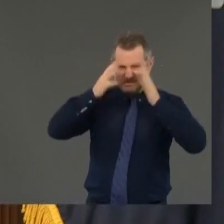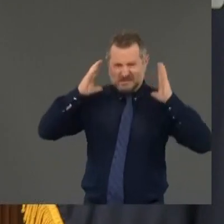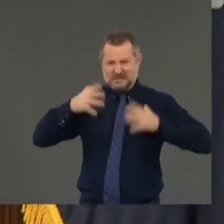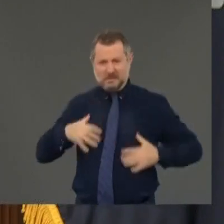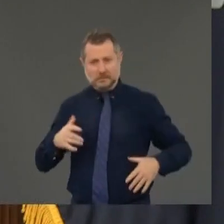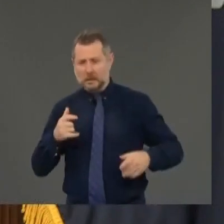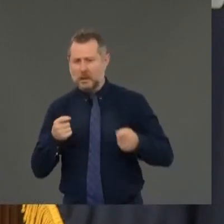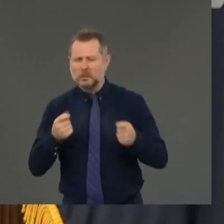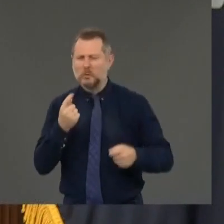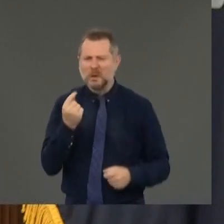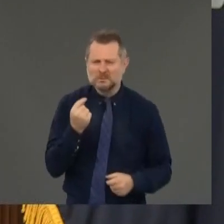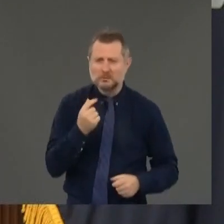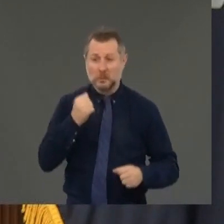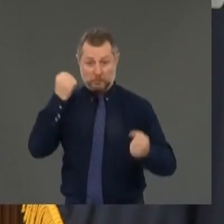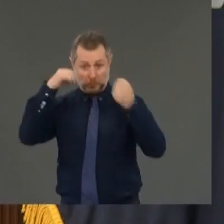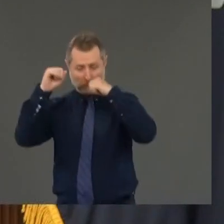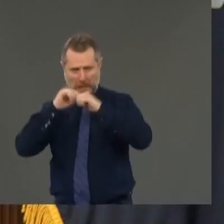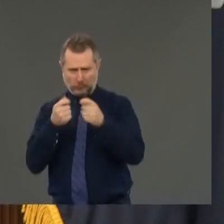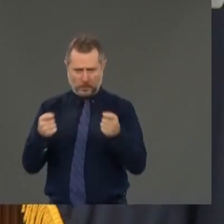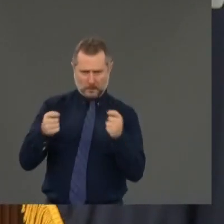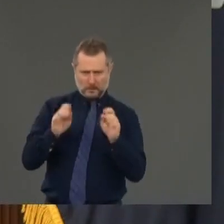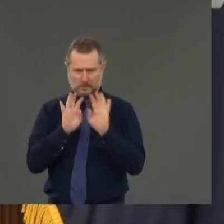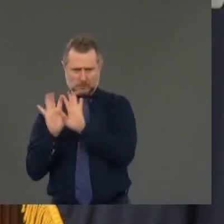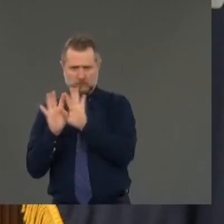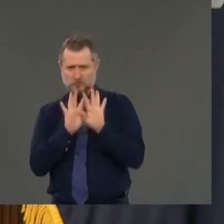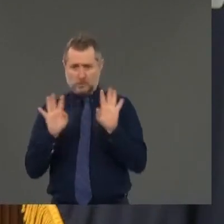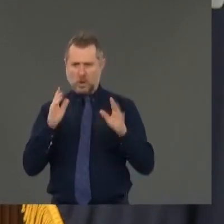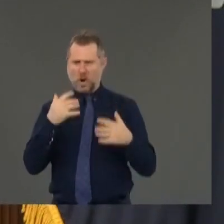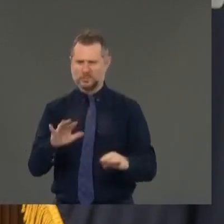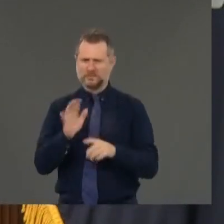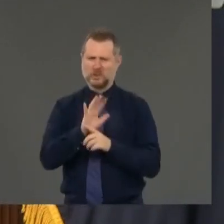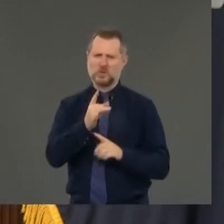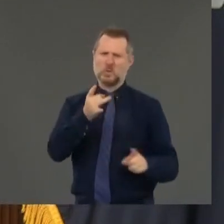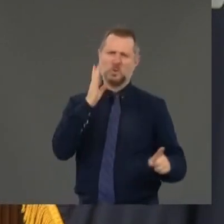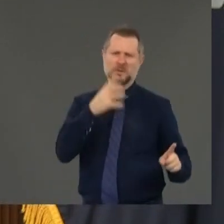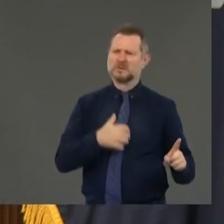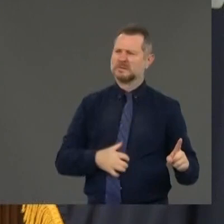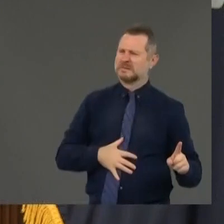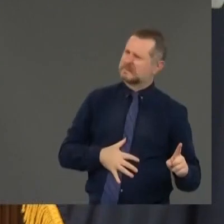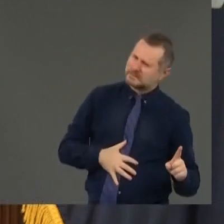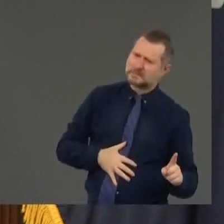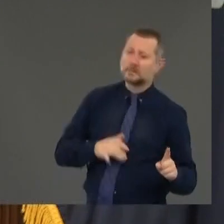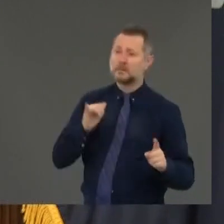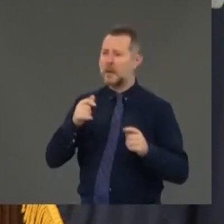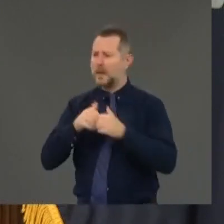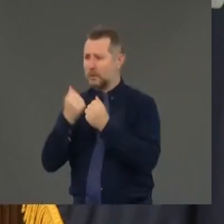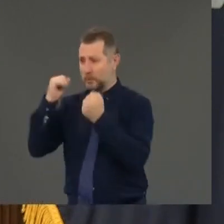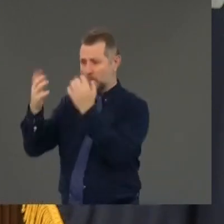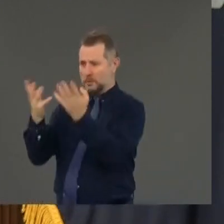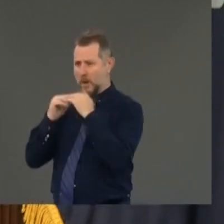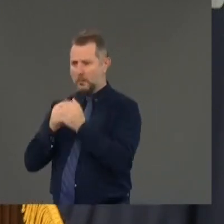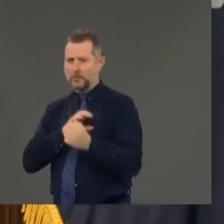HOW DO WE WANT THEM TO HANDLE PROTESTS?